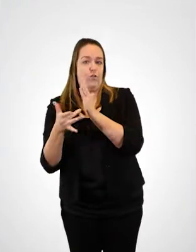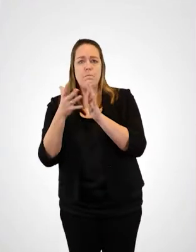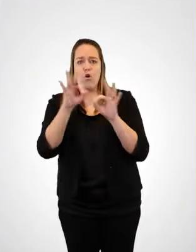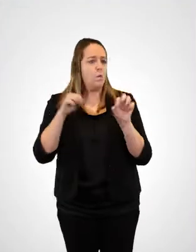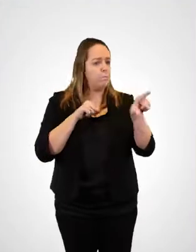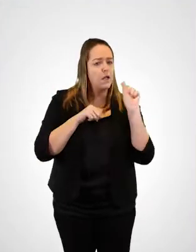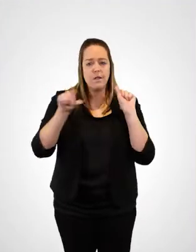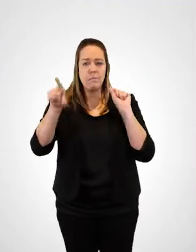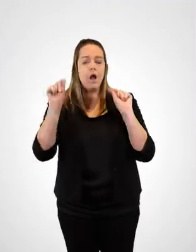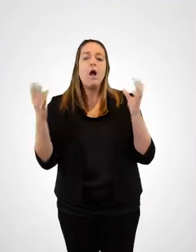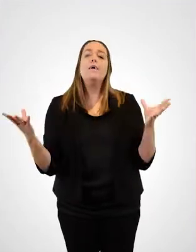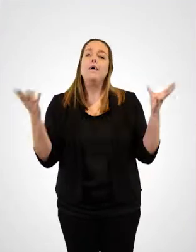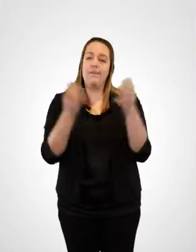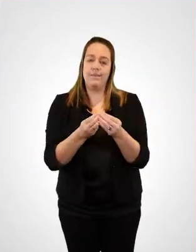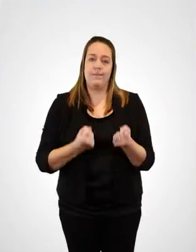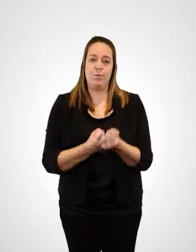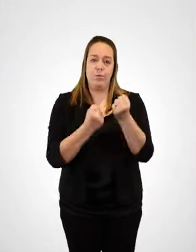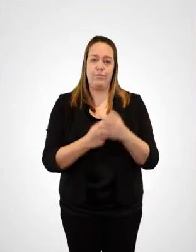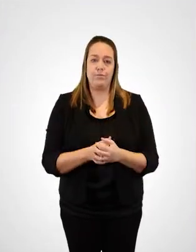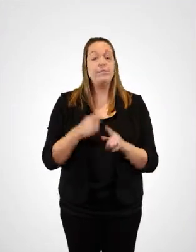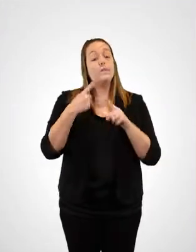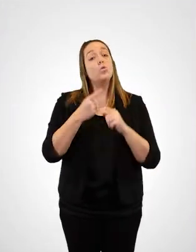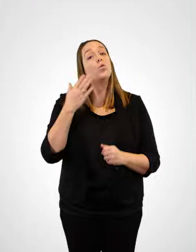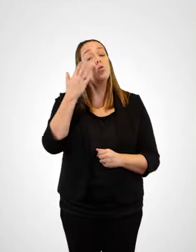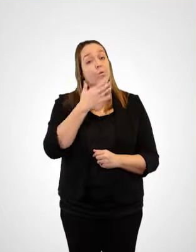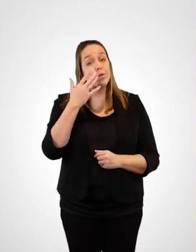but they're mutually supportive, and even though cueing certainly in Canada